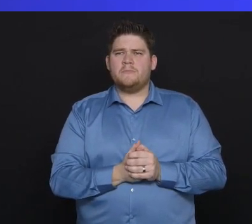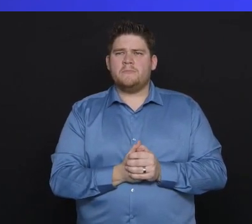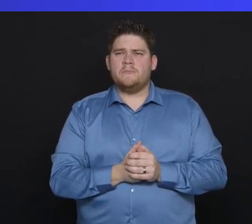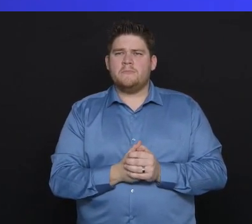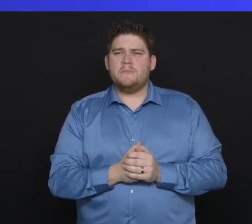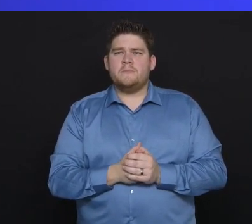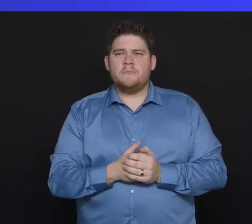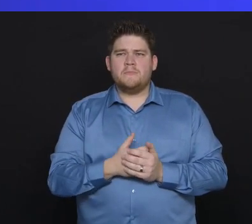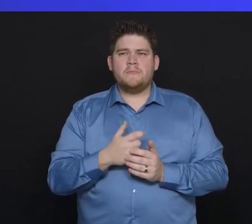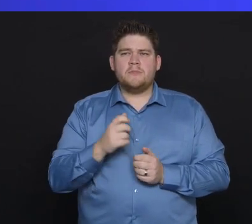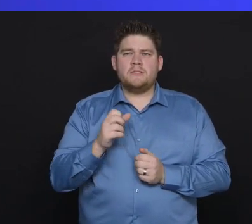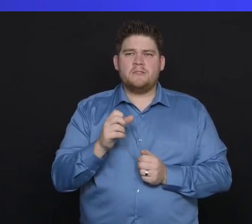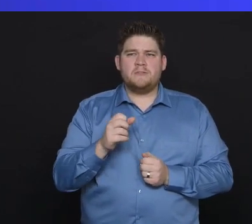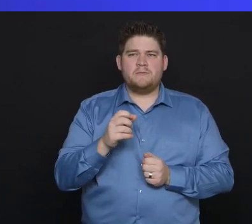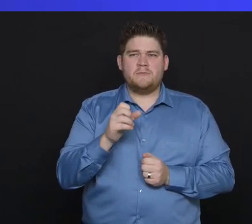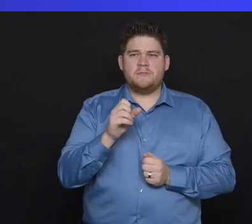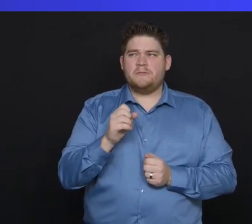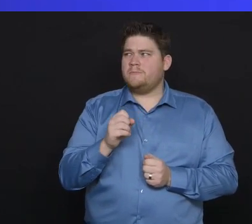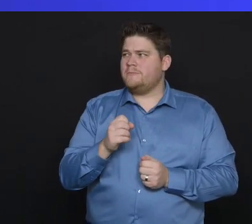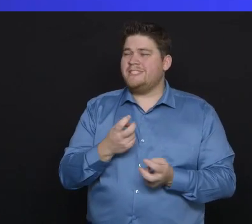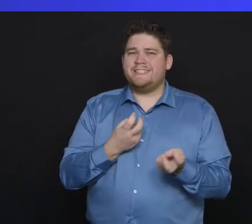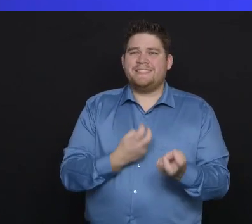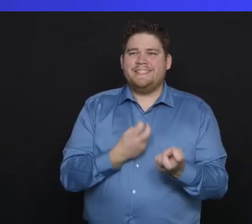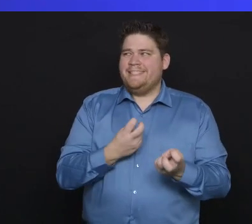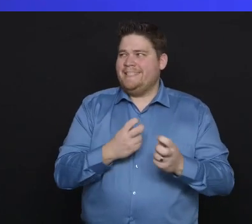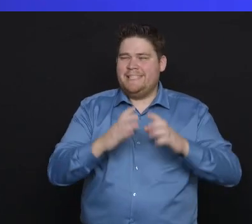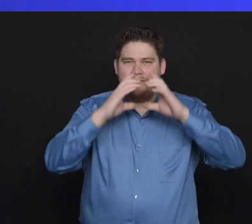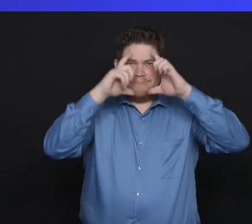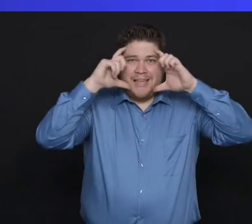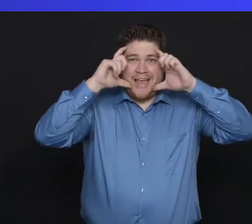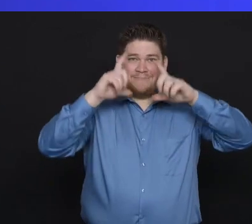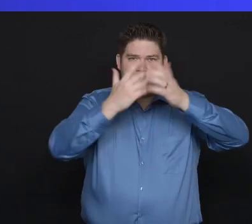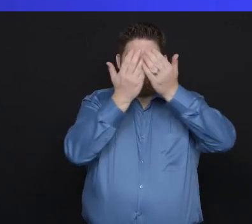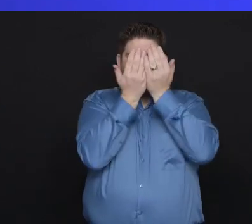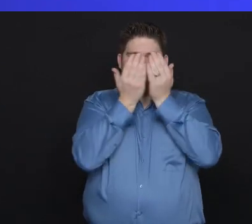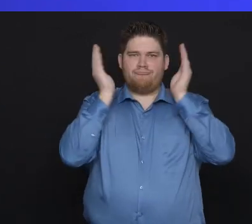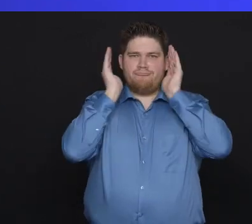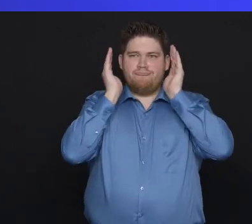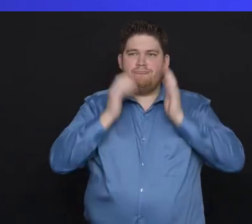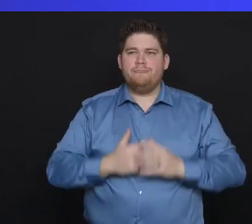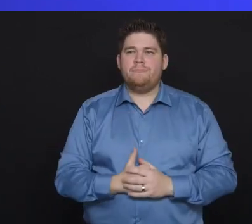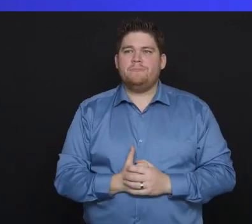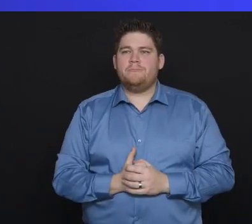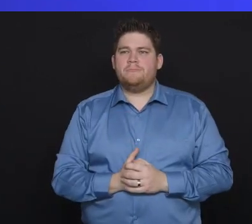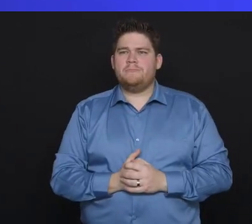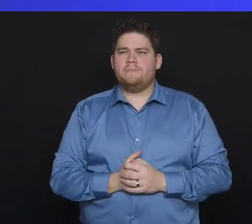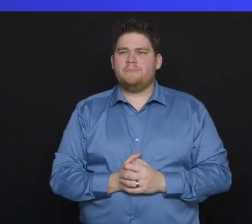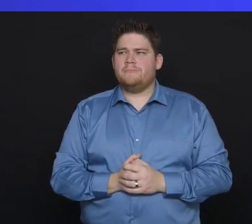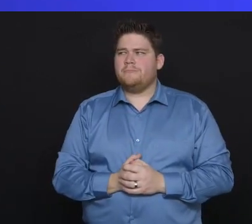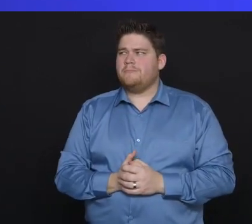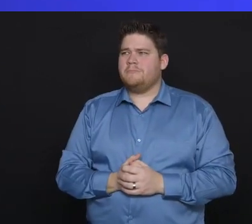Is this appropriate to be at hospitals with the equipment that people can find because there's not enough PPE?